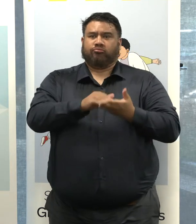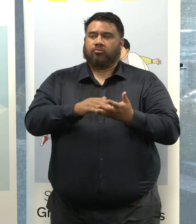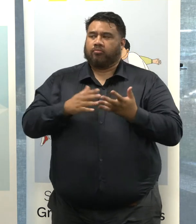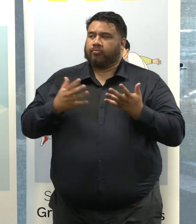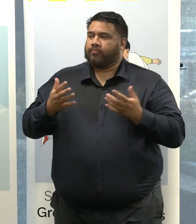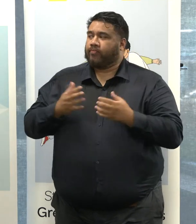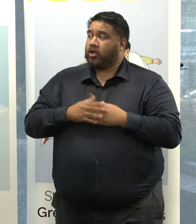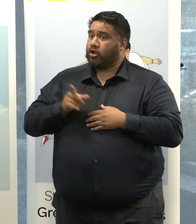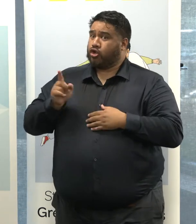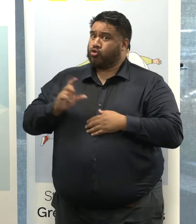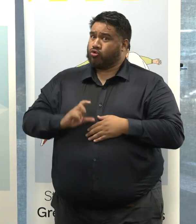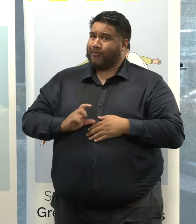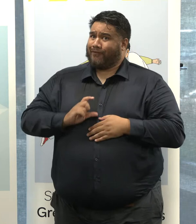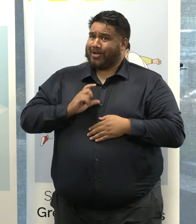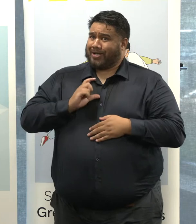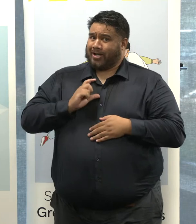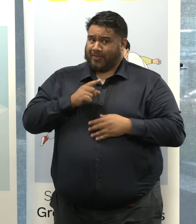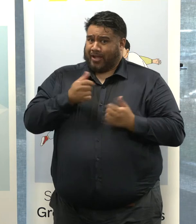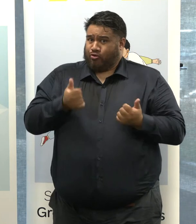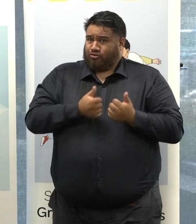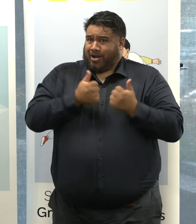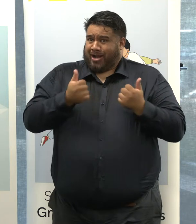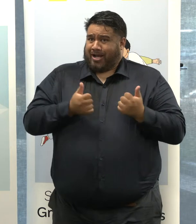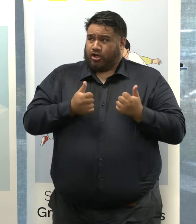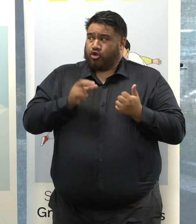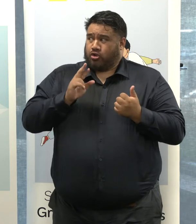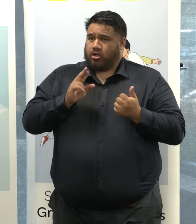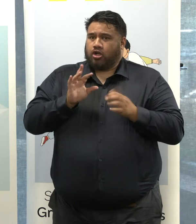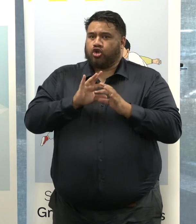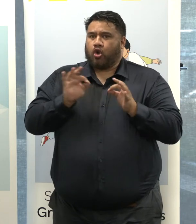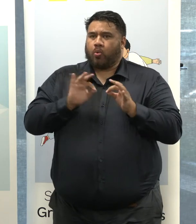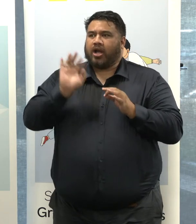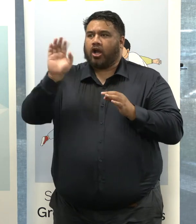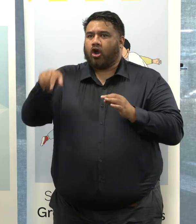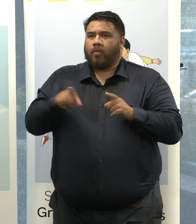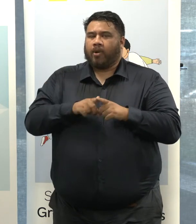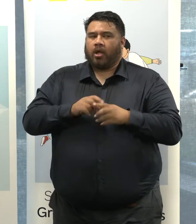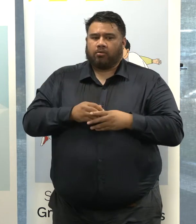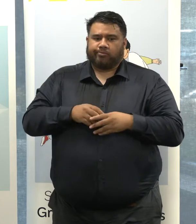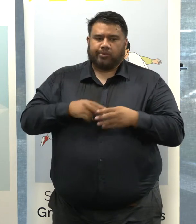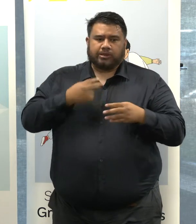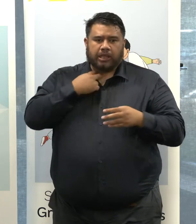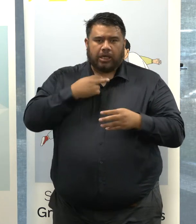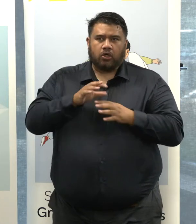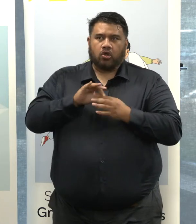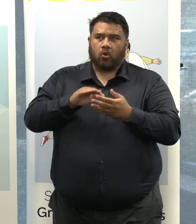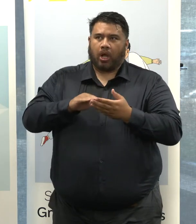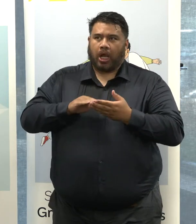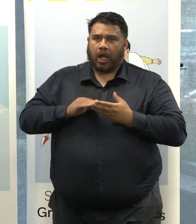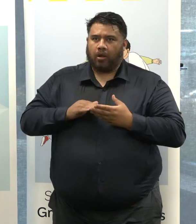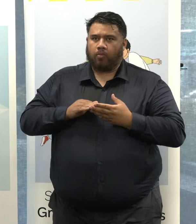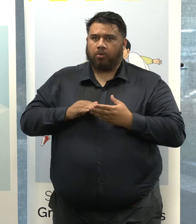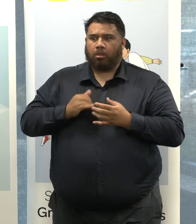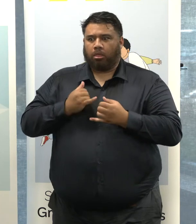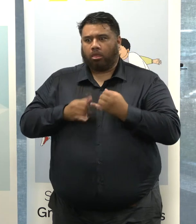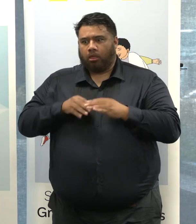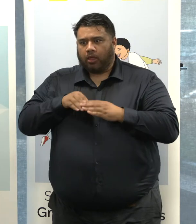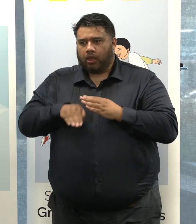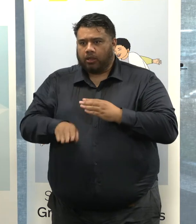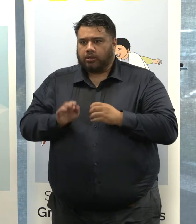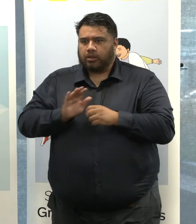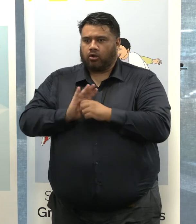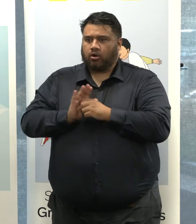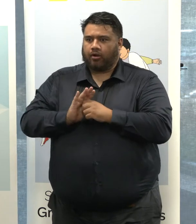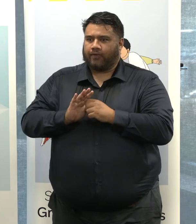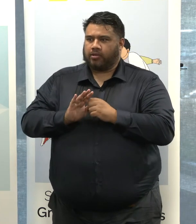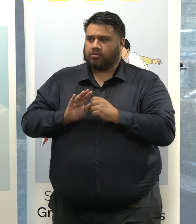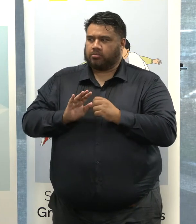increasing cases, you confident